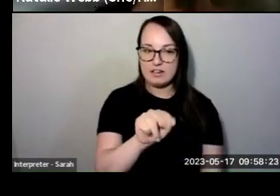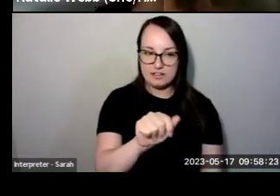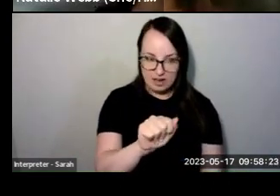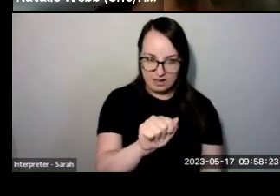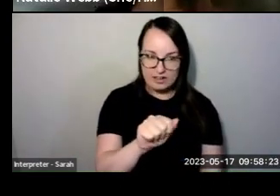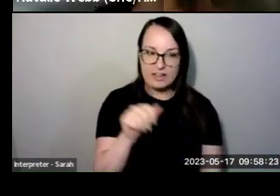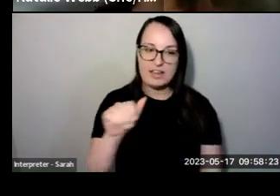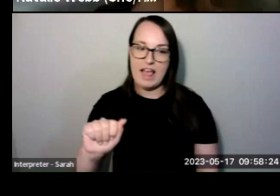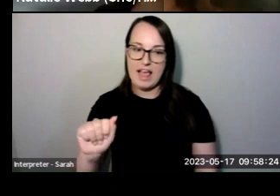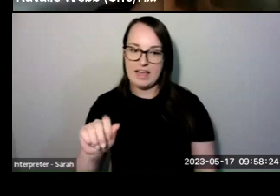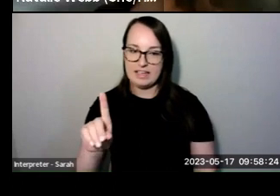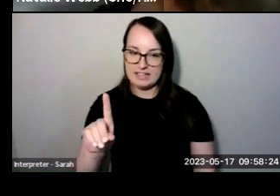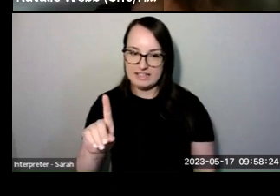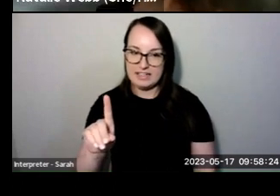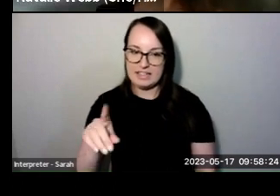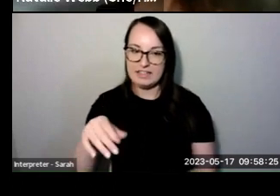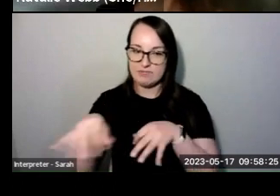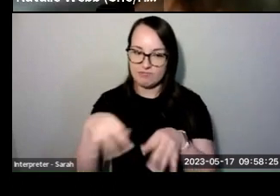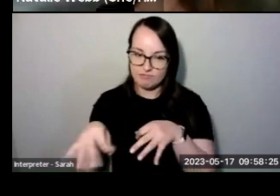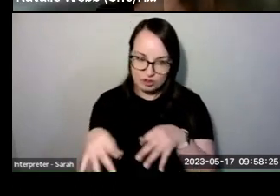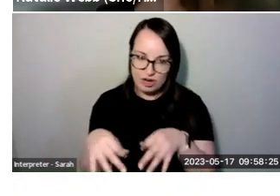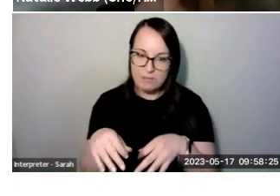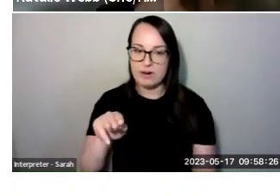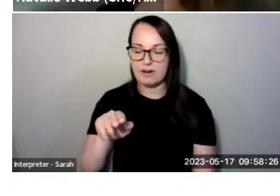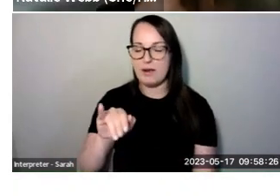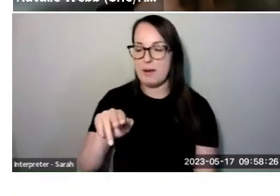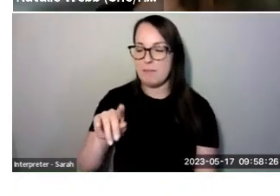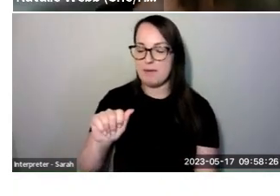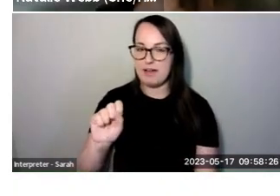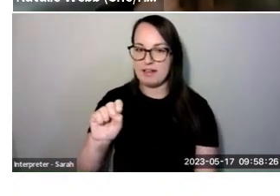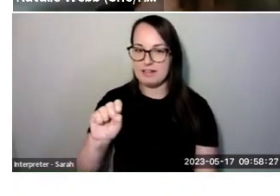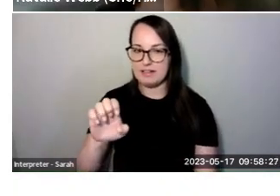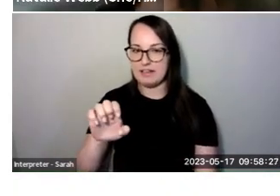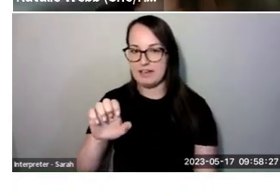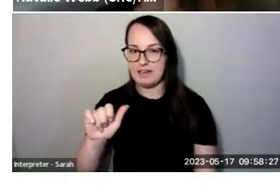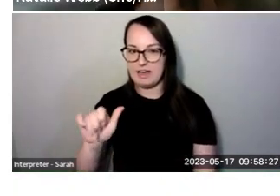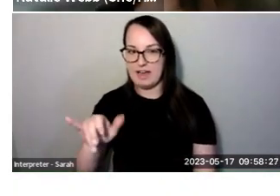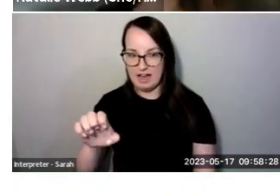Our CART interpreter from HearInk, LaDawna, our audio describer from